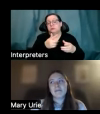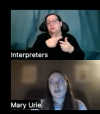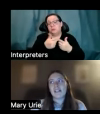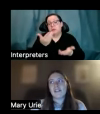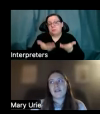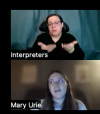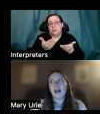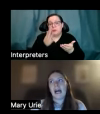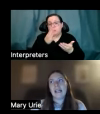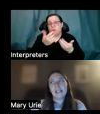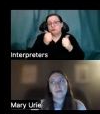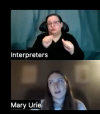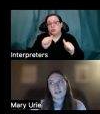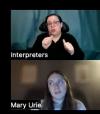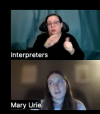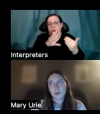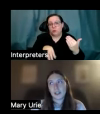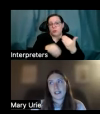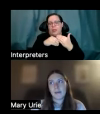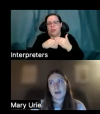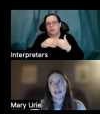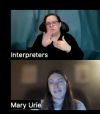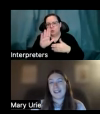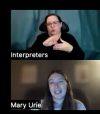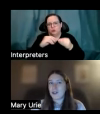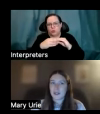try to add in parts of your story about like financial